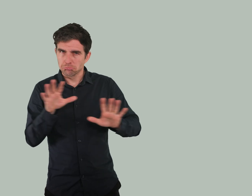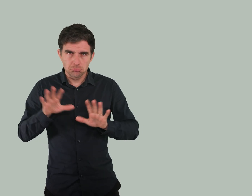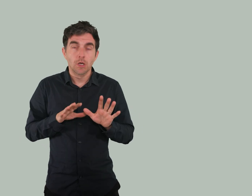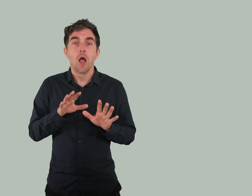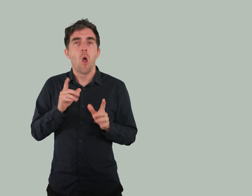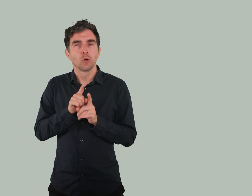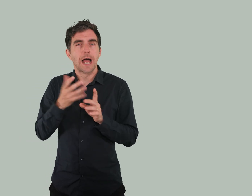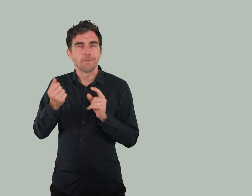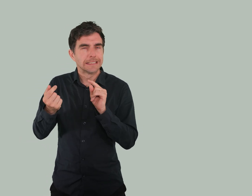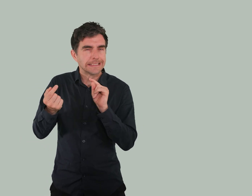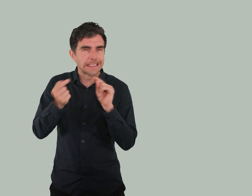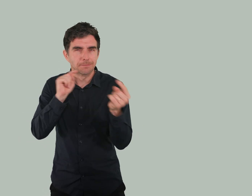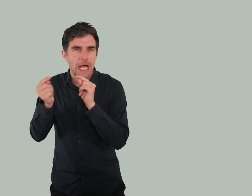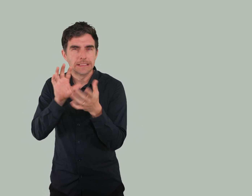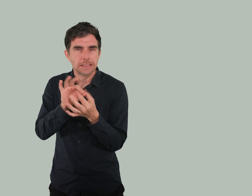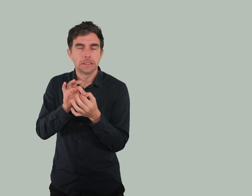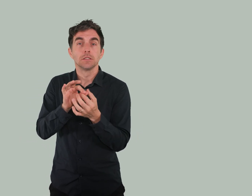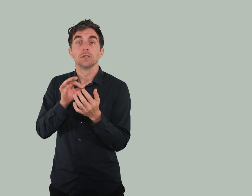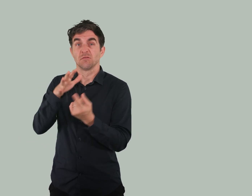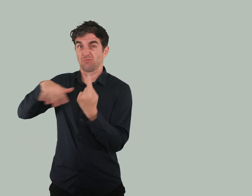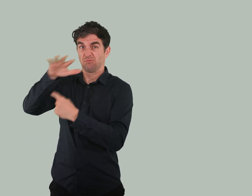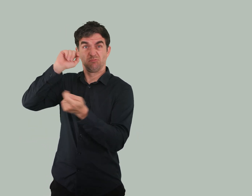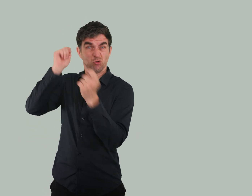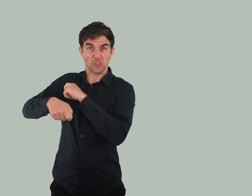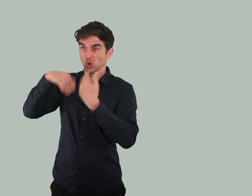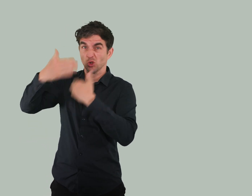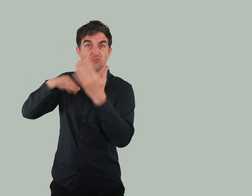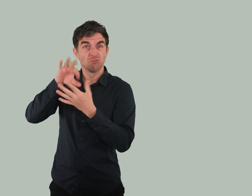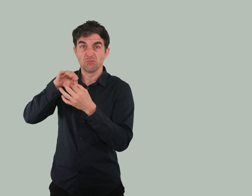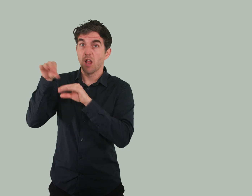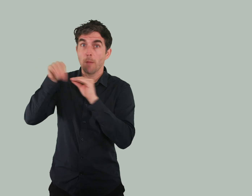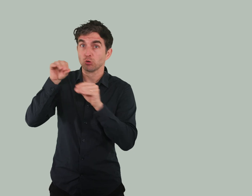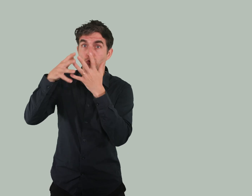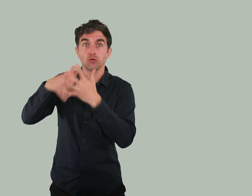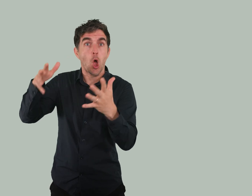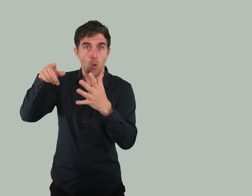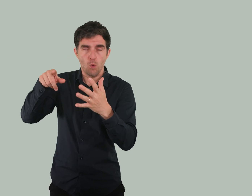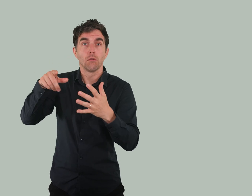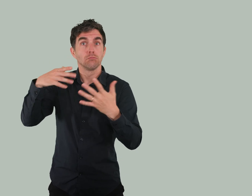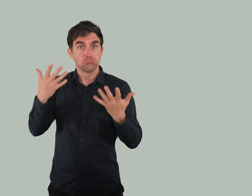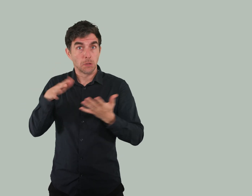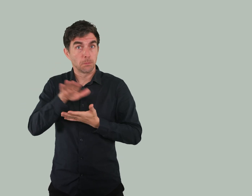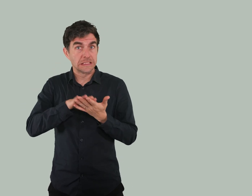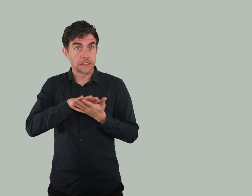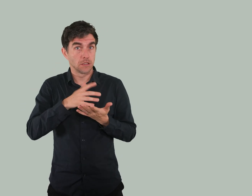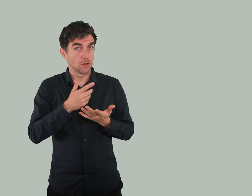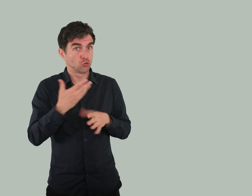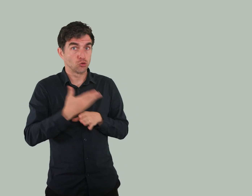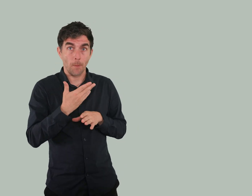And there is also a debate about the broader impact of migration on growth,